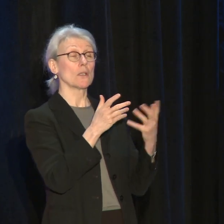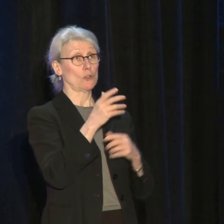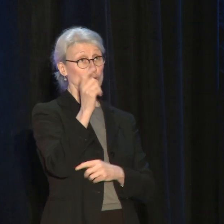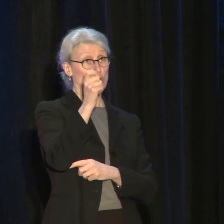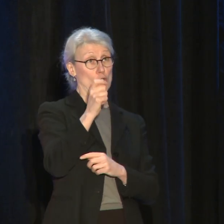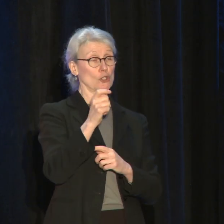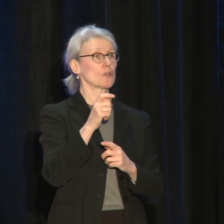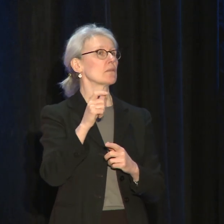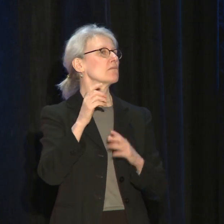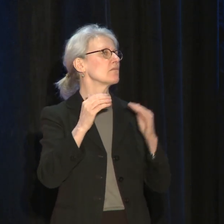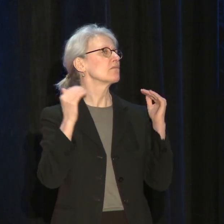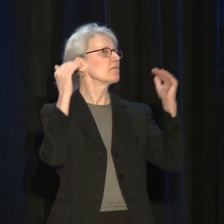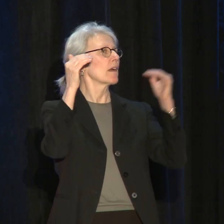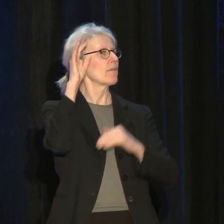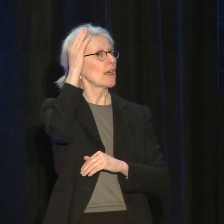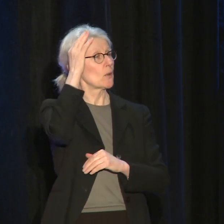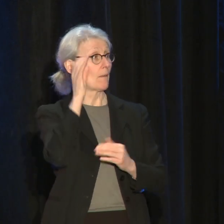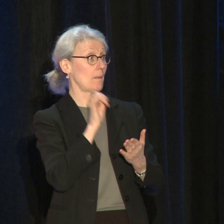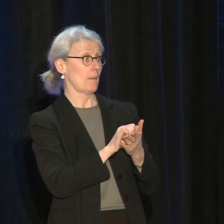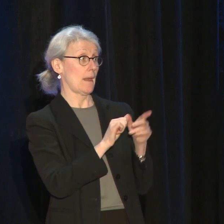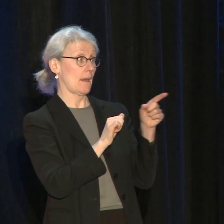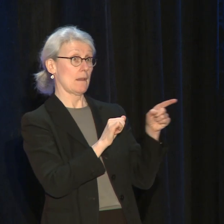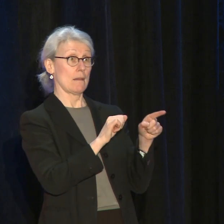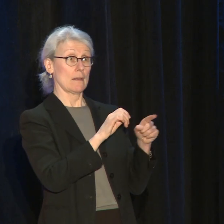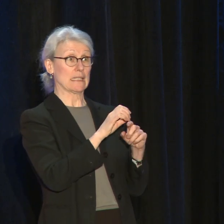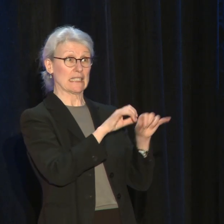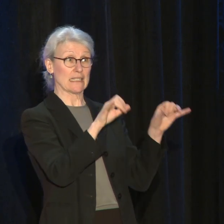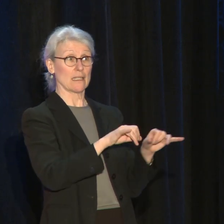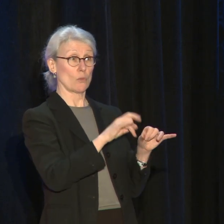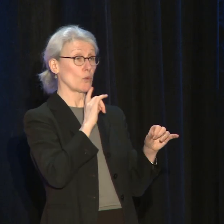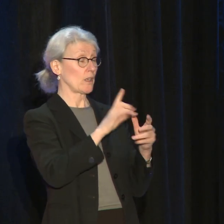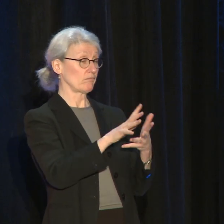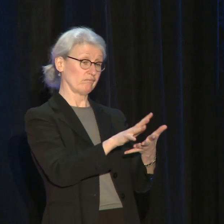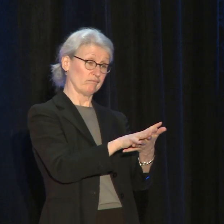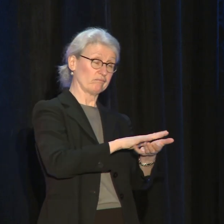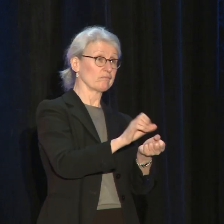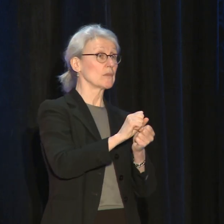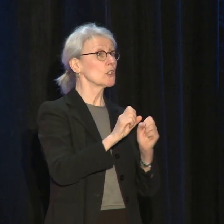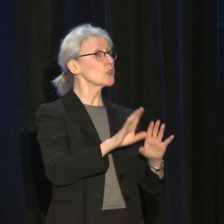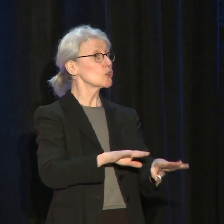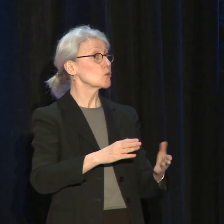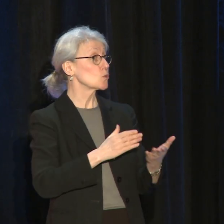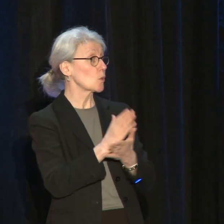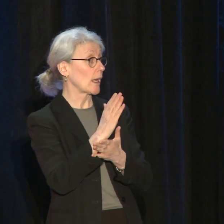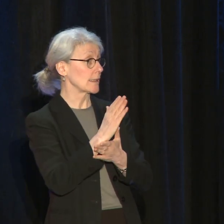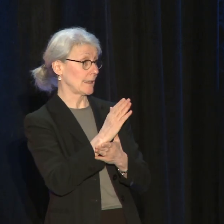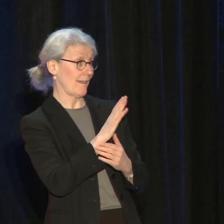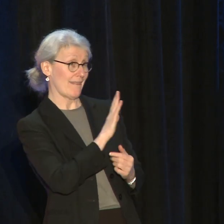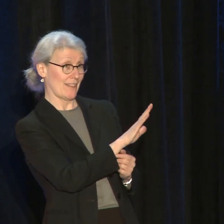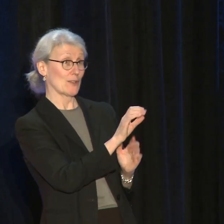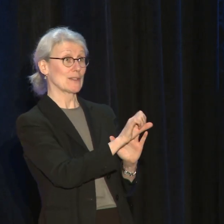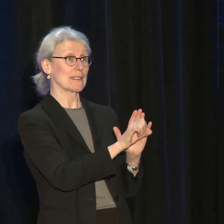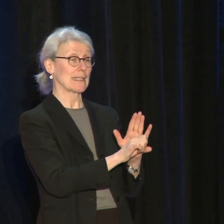a federal judge, as violating the constitutional rights of children in the state of Washington. And